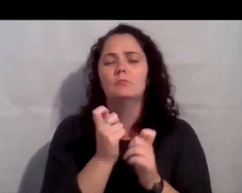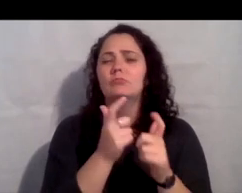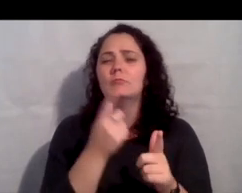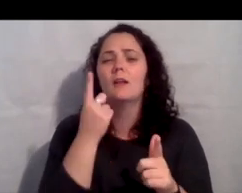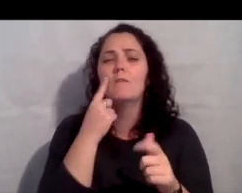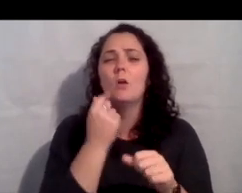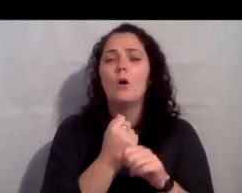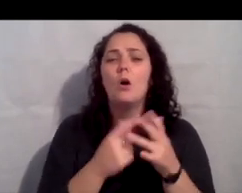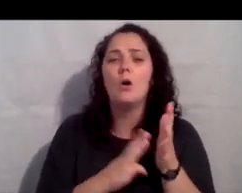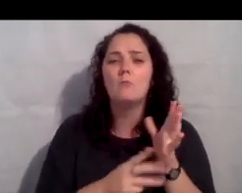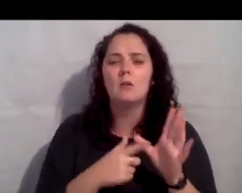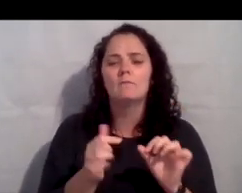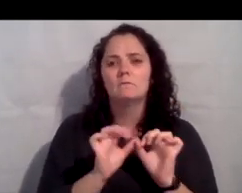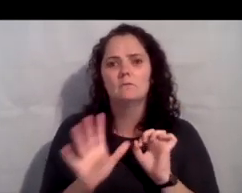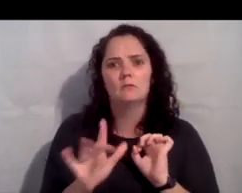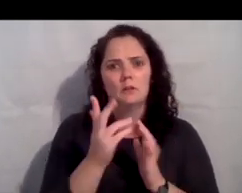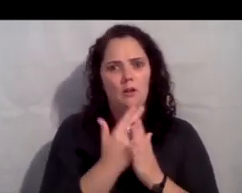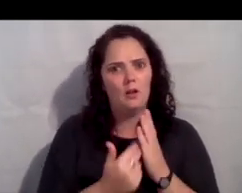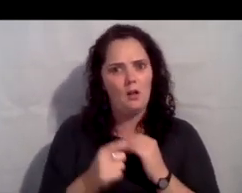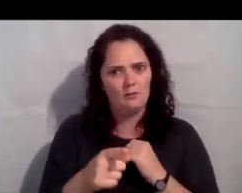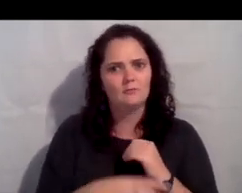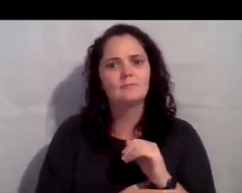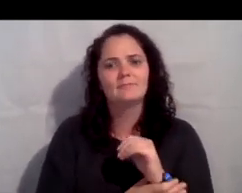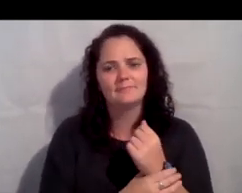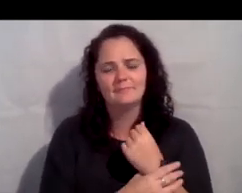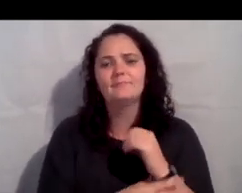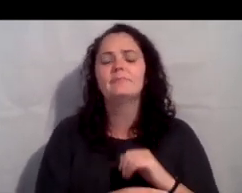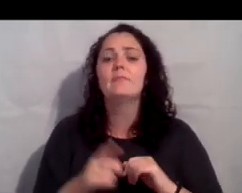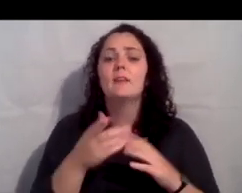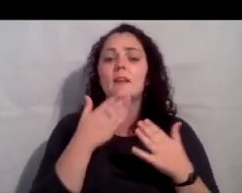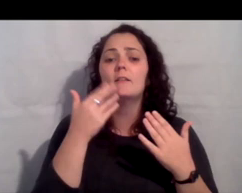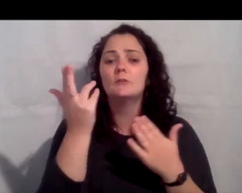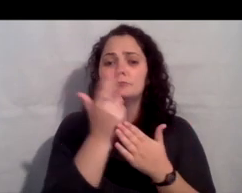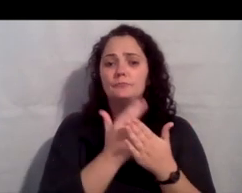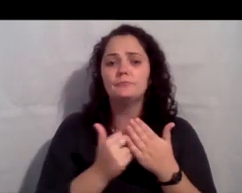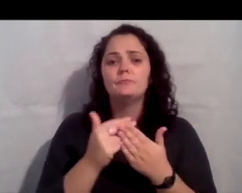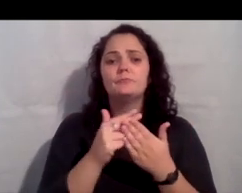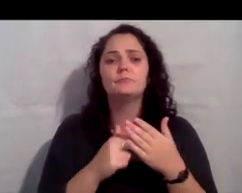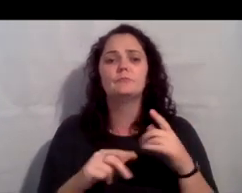paintings I’ve ever seen in my life there. But you see in this beautiful little sketch what we call a croquis,